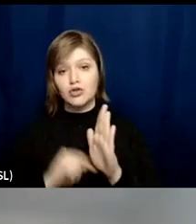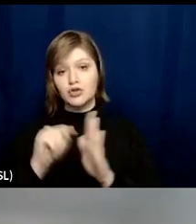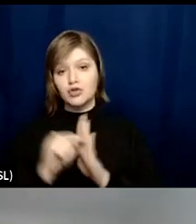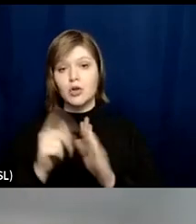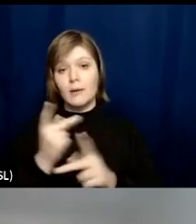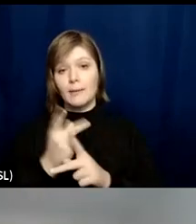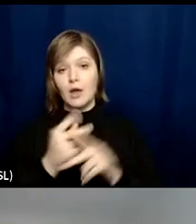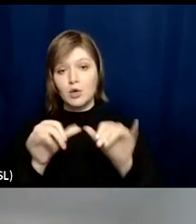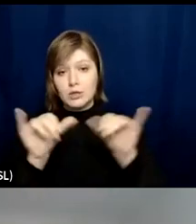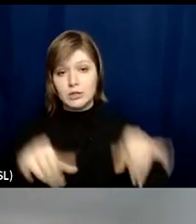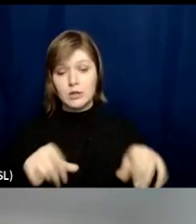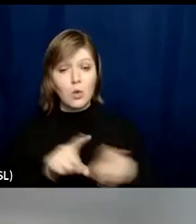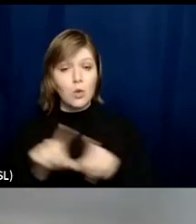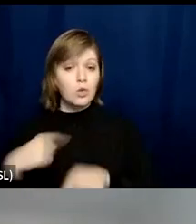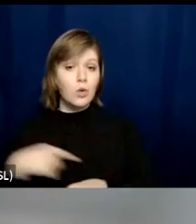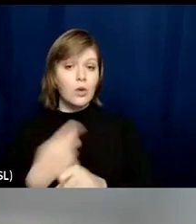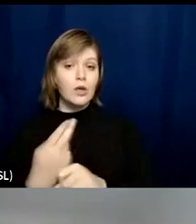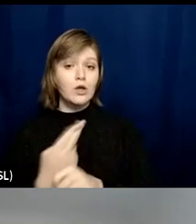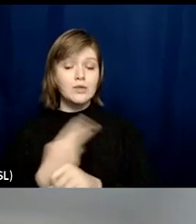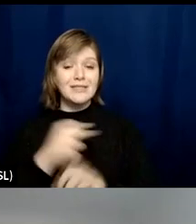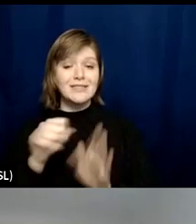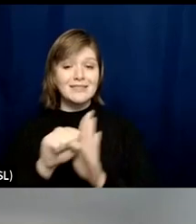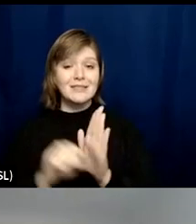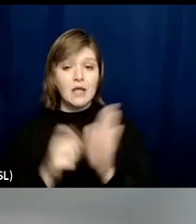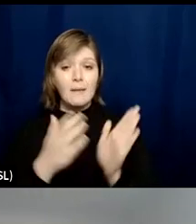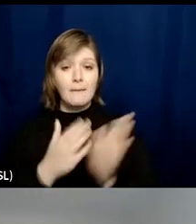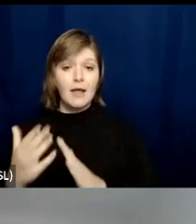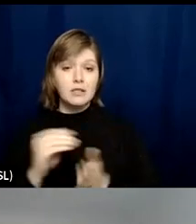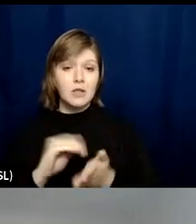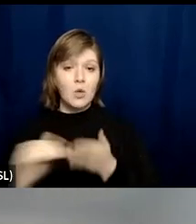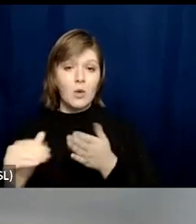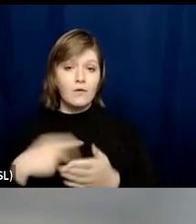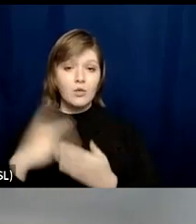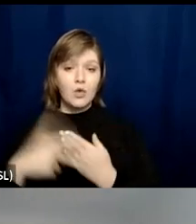buildings and then sublease the units to formerly homeless individuals.